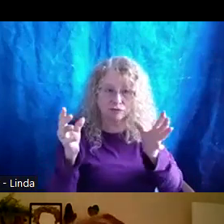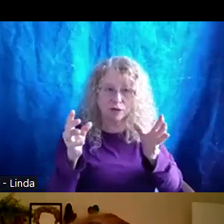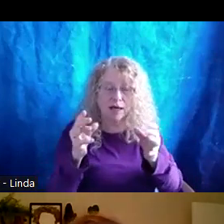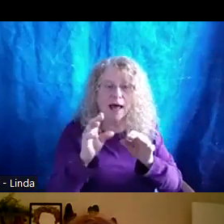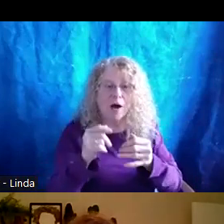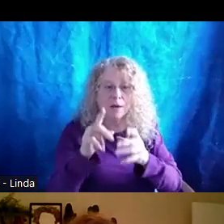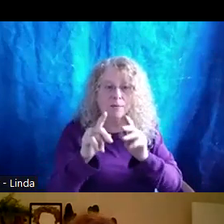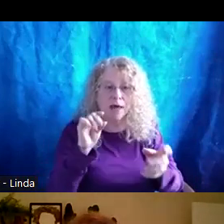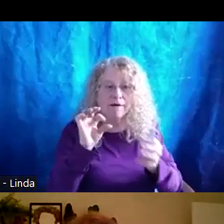YOU JUST GO ONLINE.